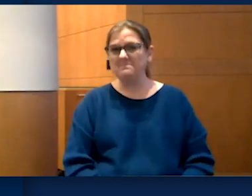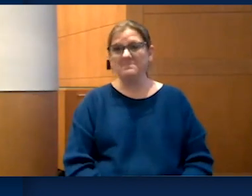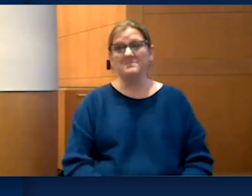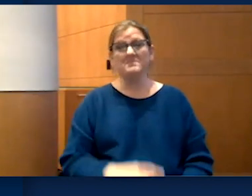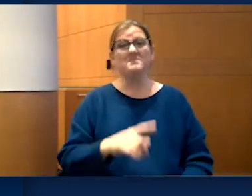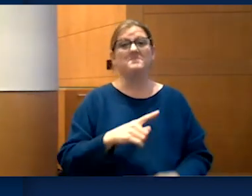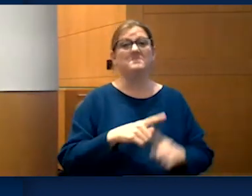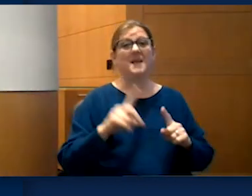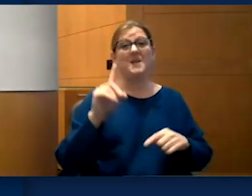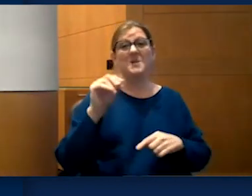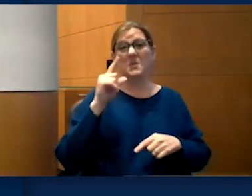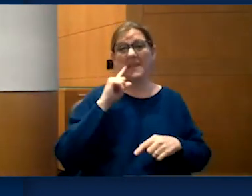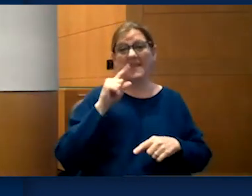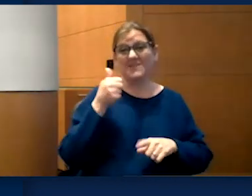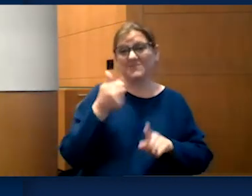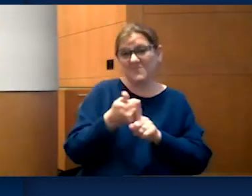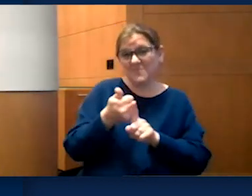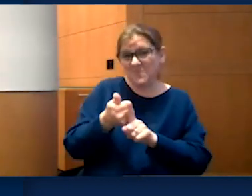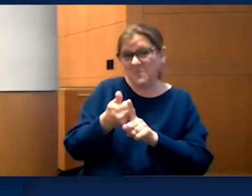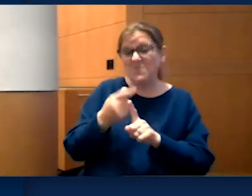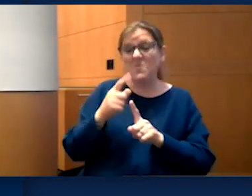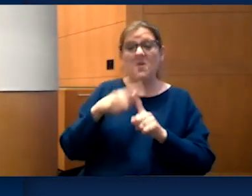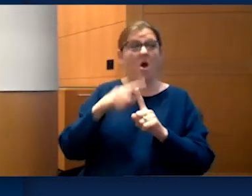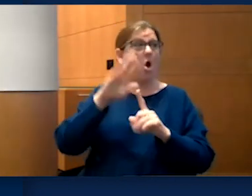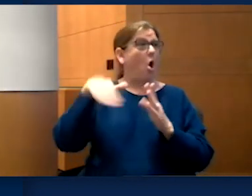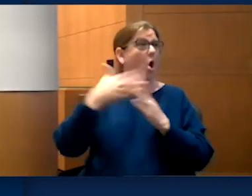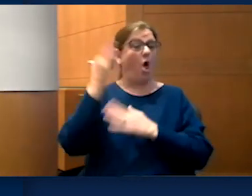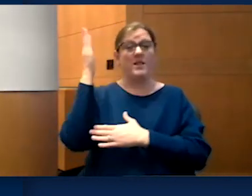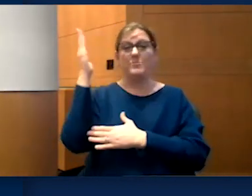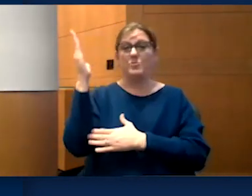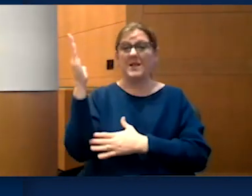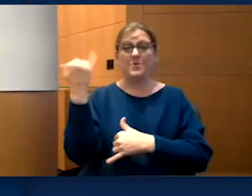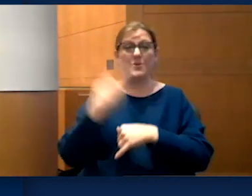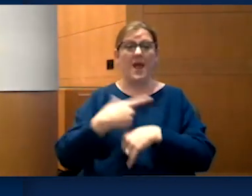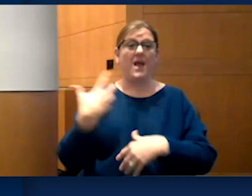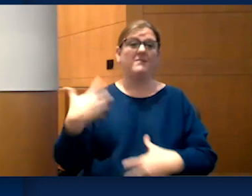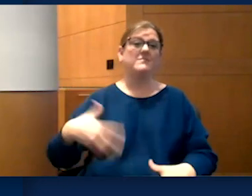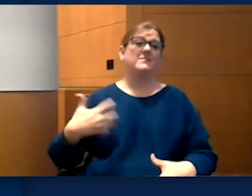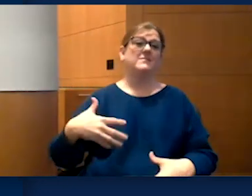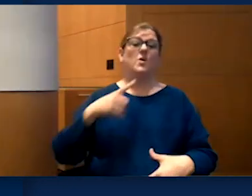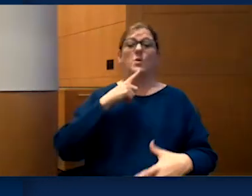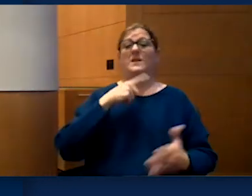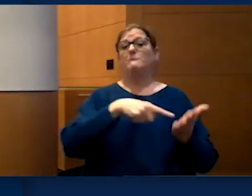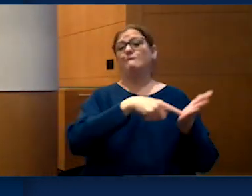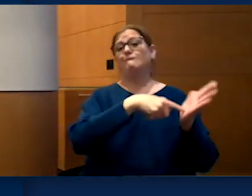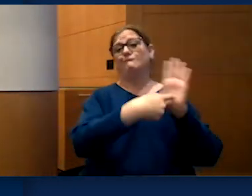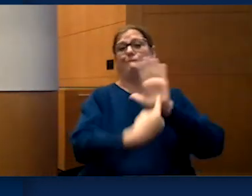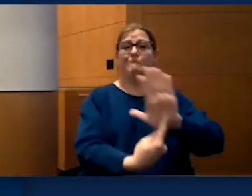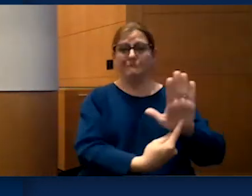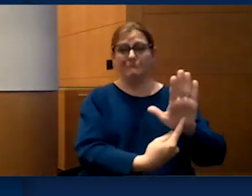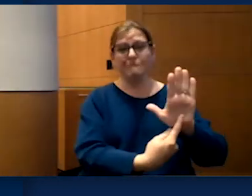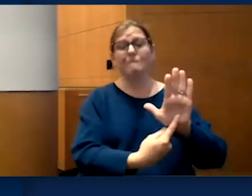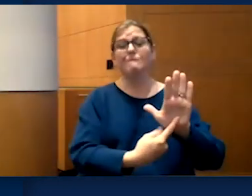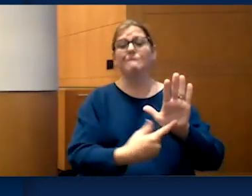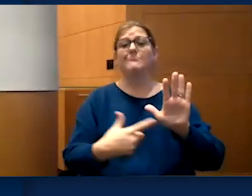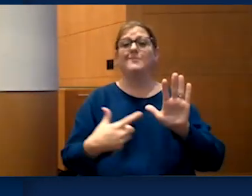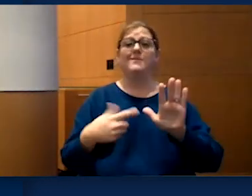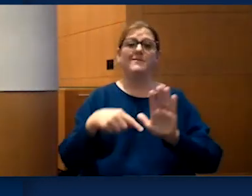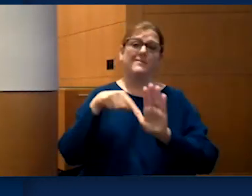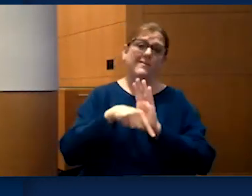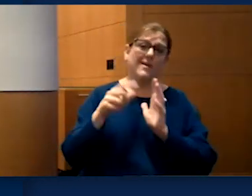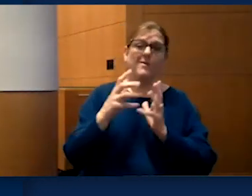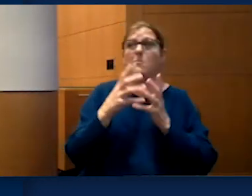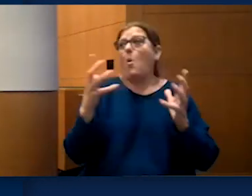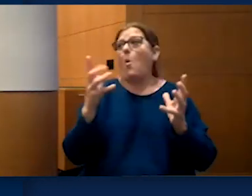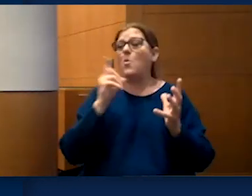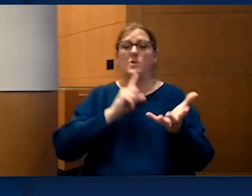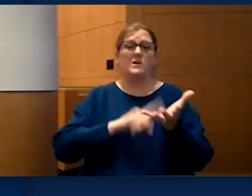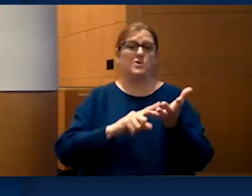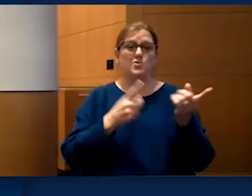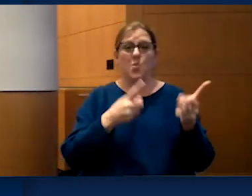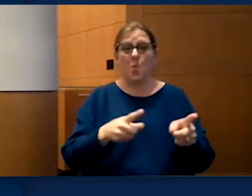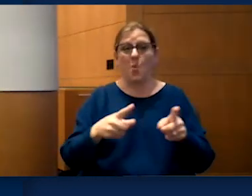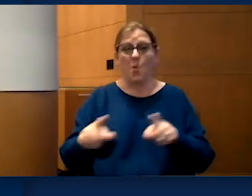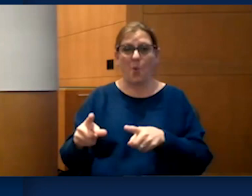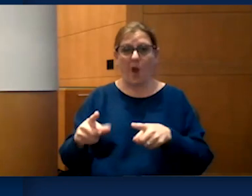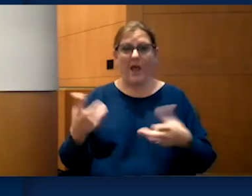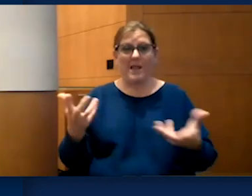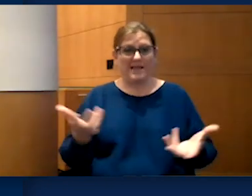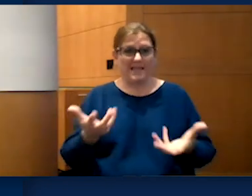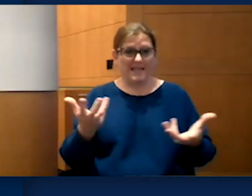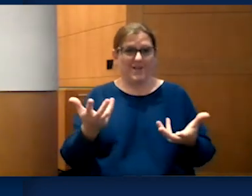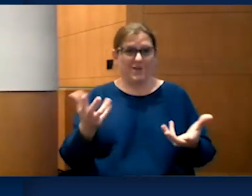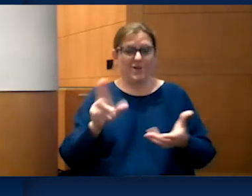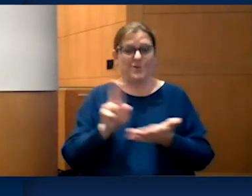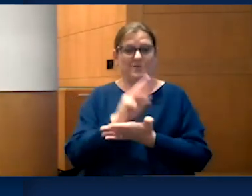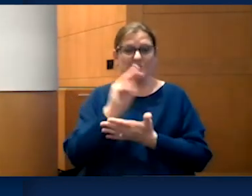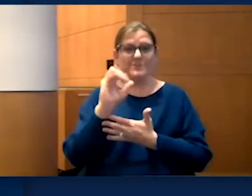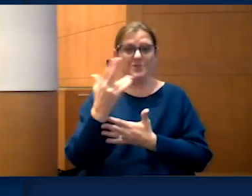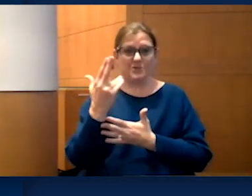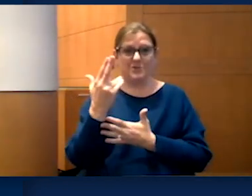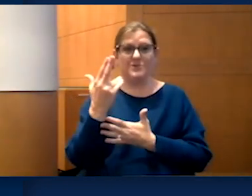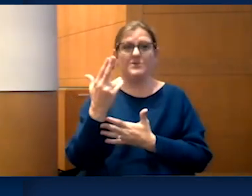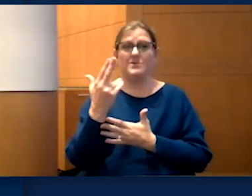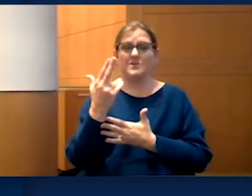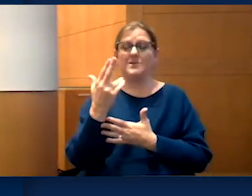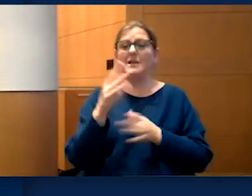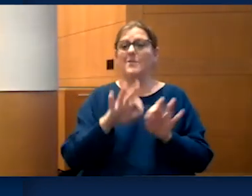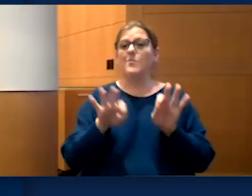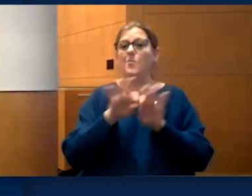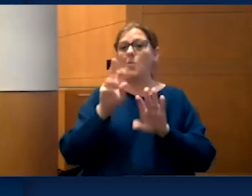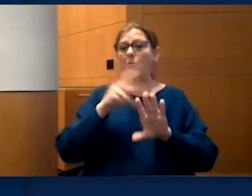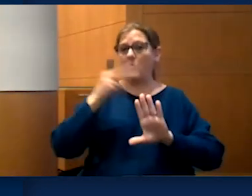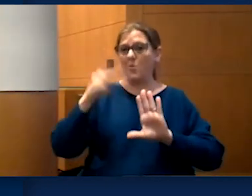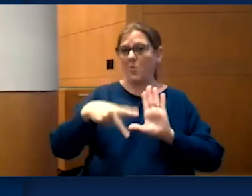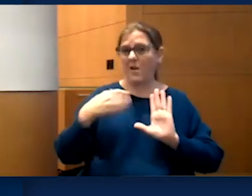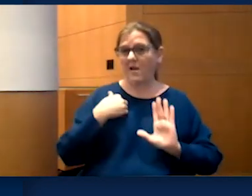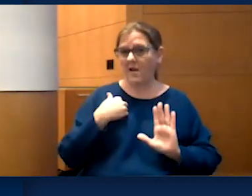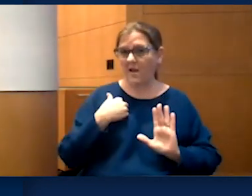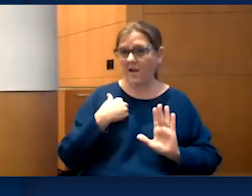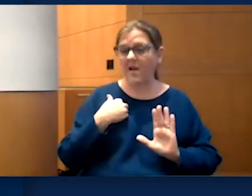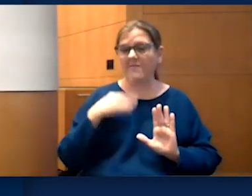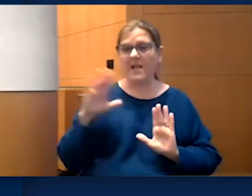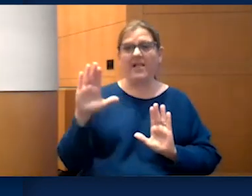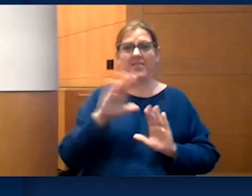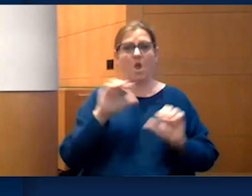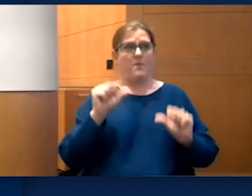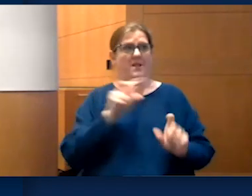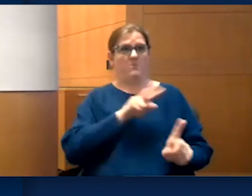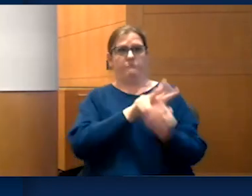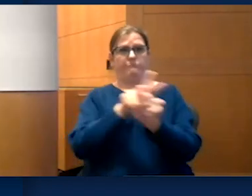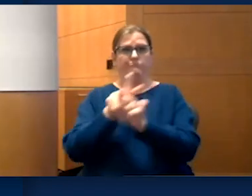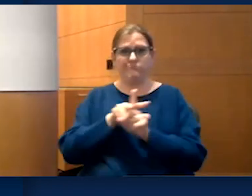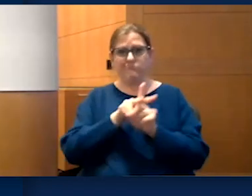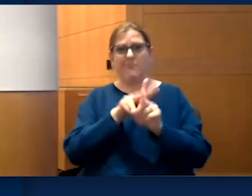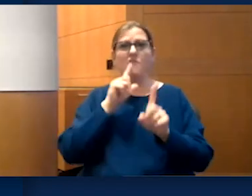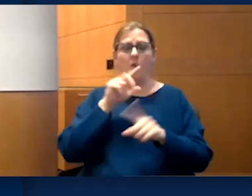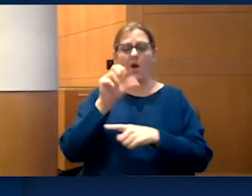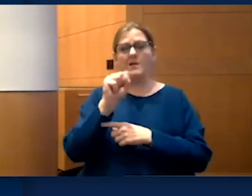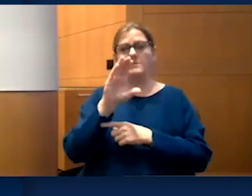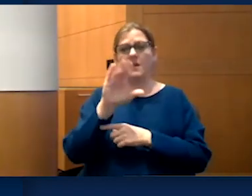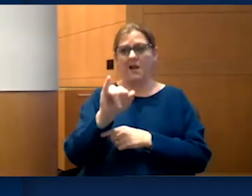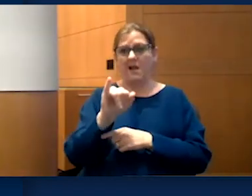and the important programs and their applicability to our folks with spinal cord injury.